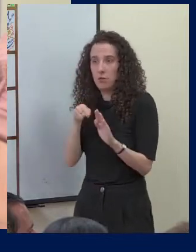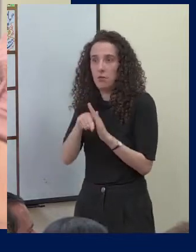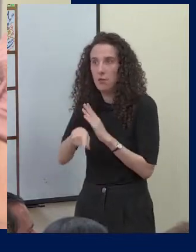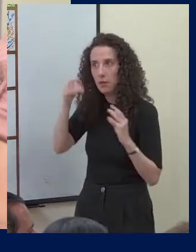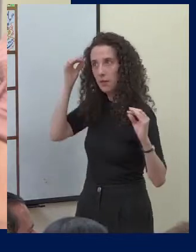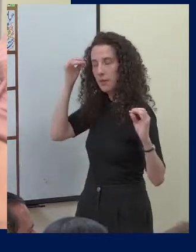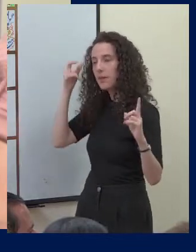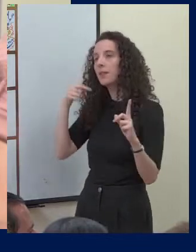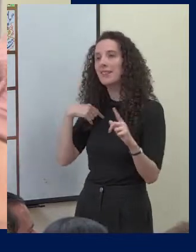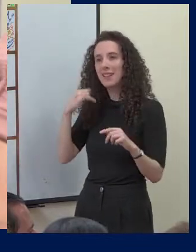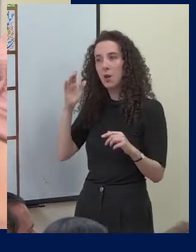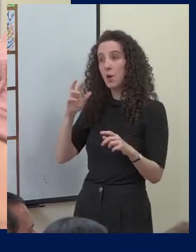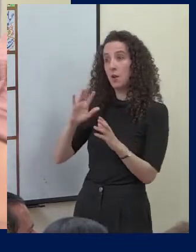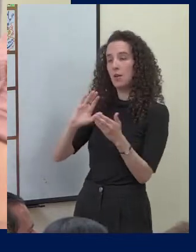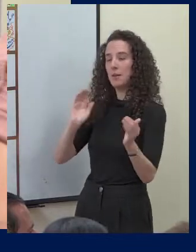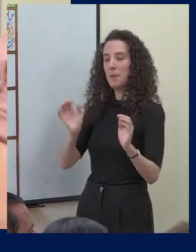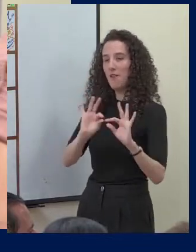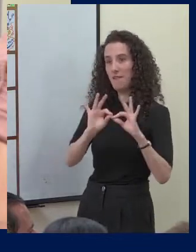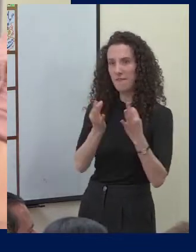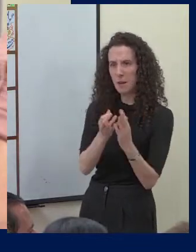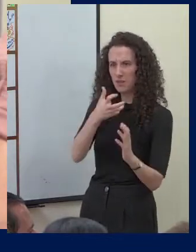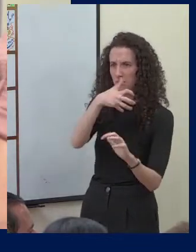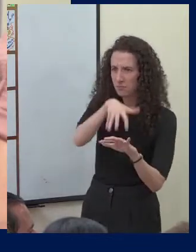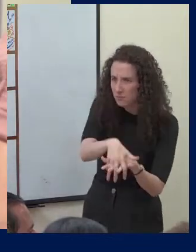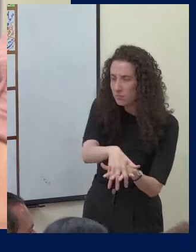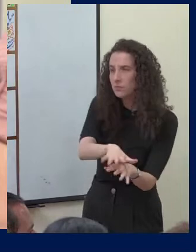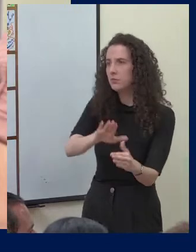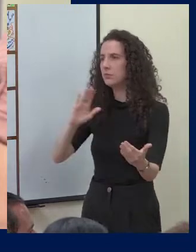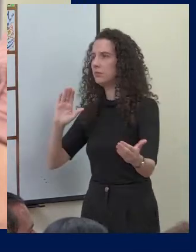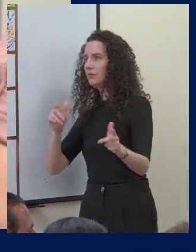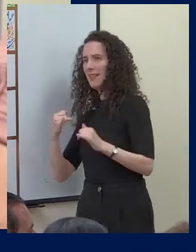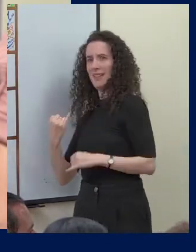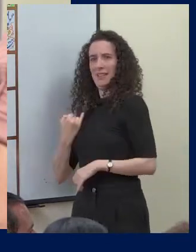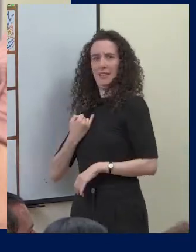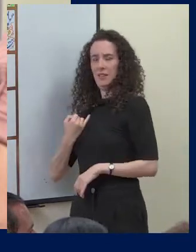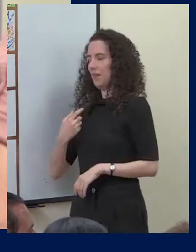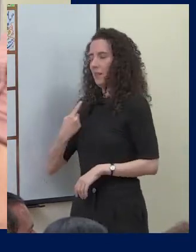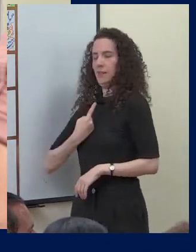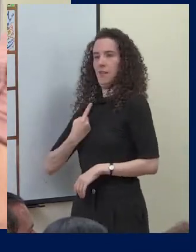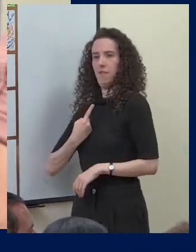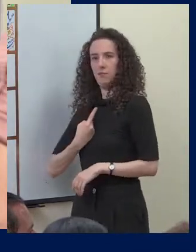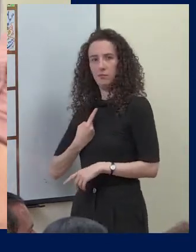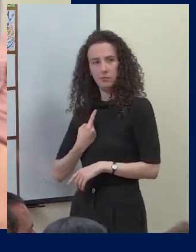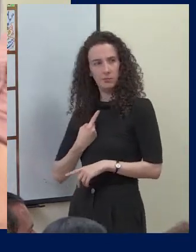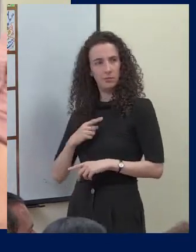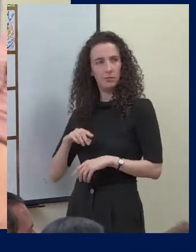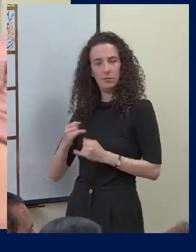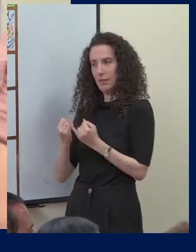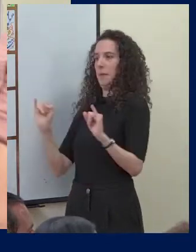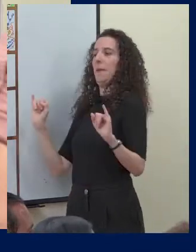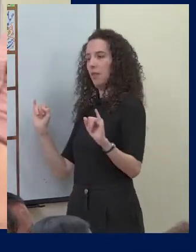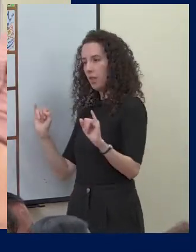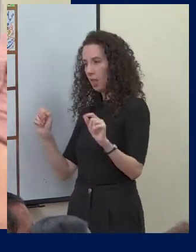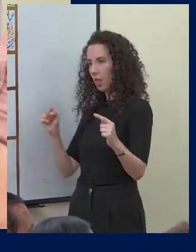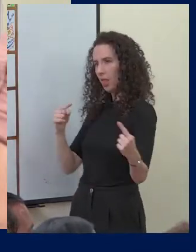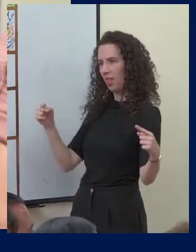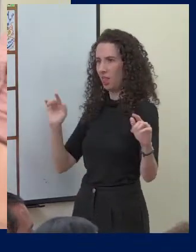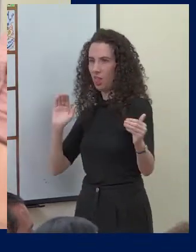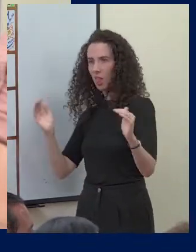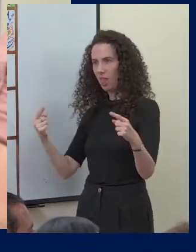Life is precious access cultural brokers having the ability to understand and navigate the